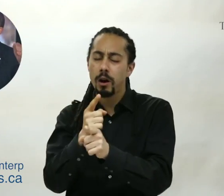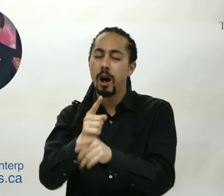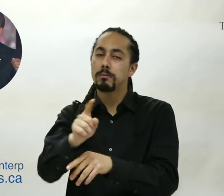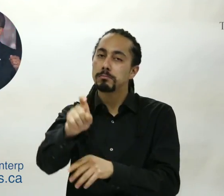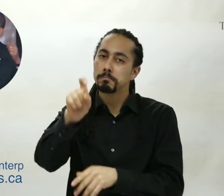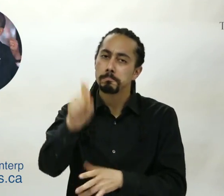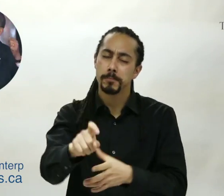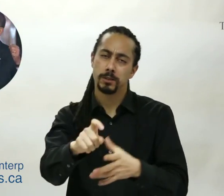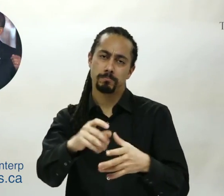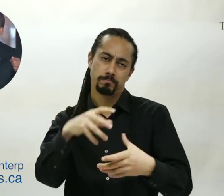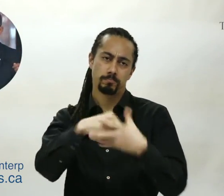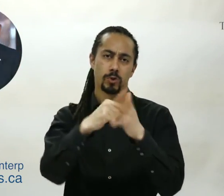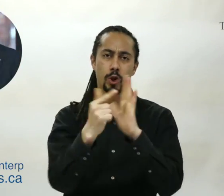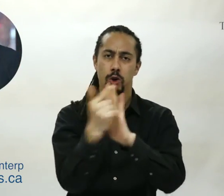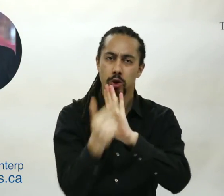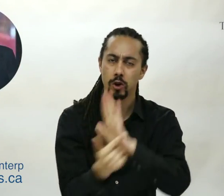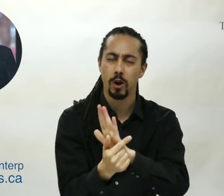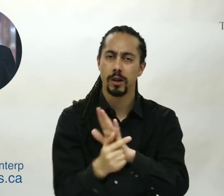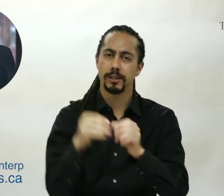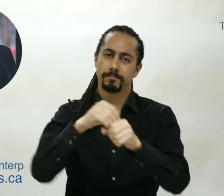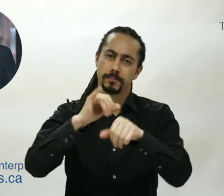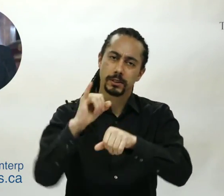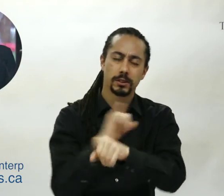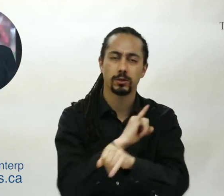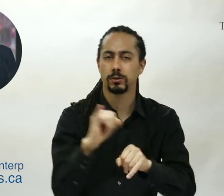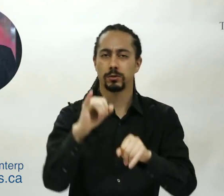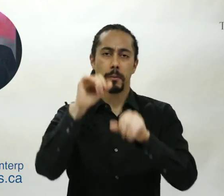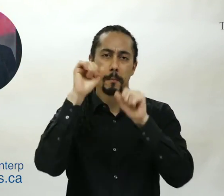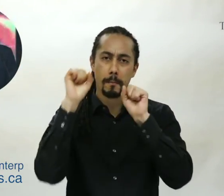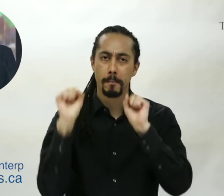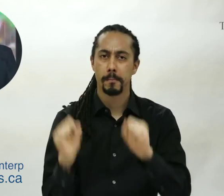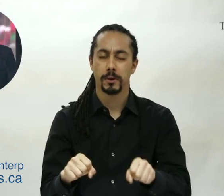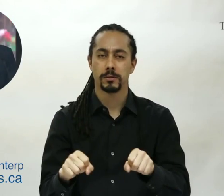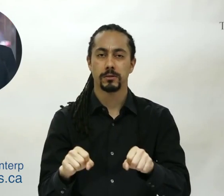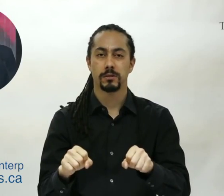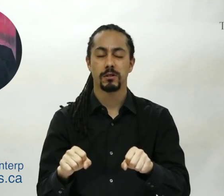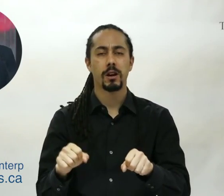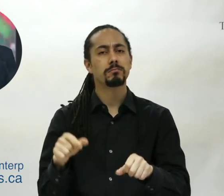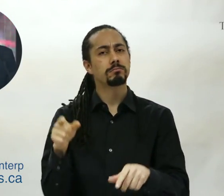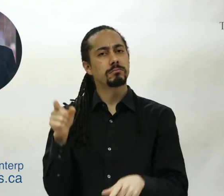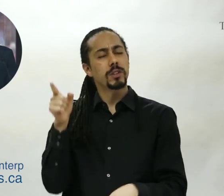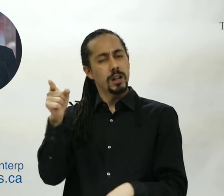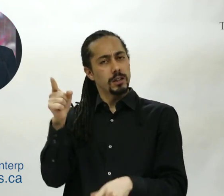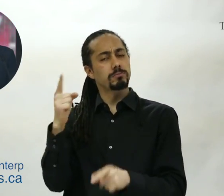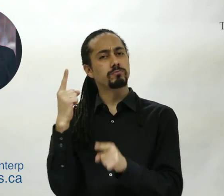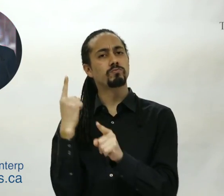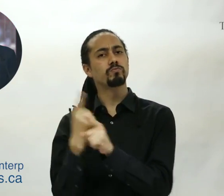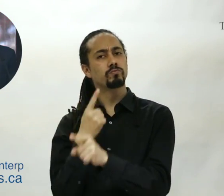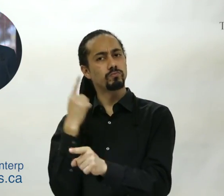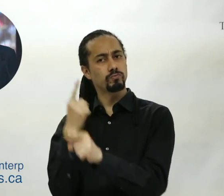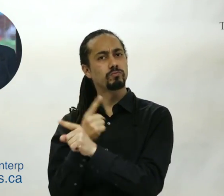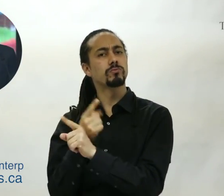He was practical, testing his beliefs against